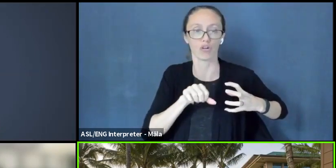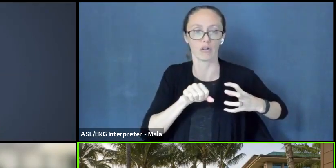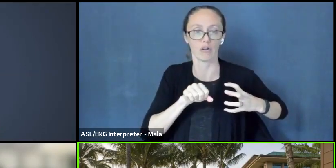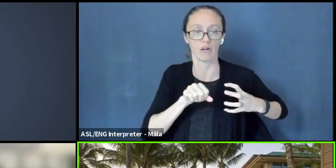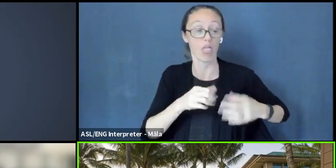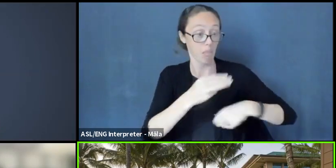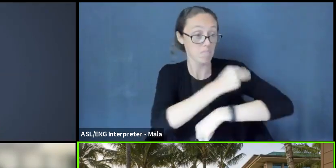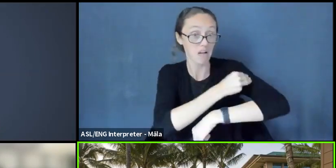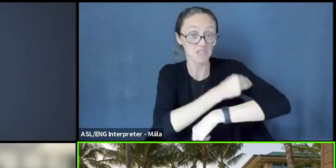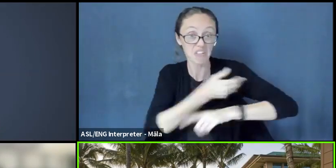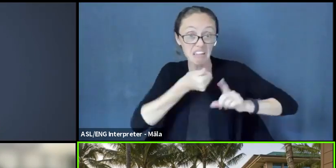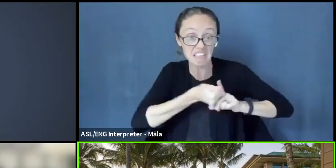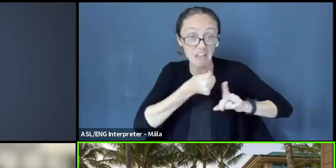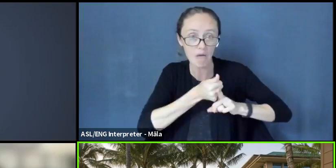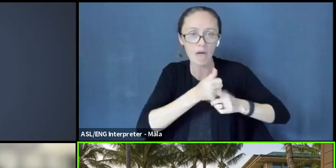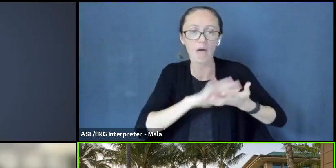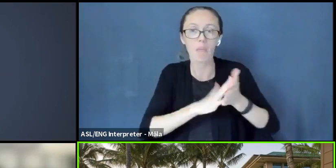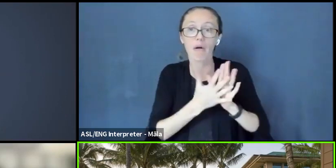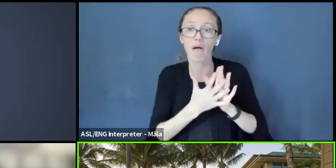Heart becomes weak.